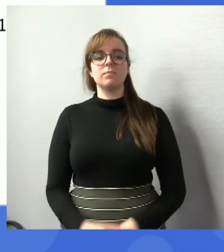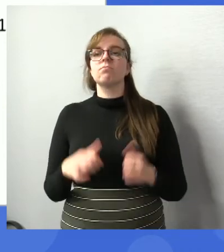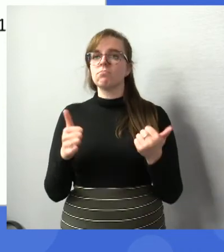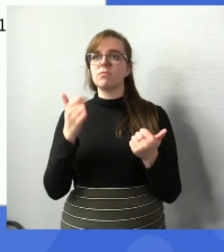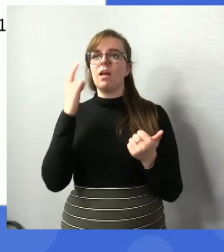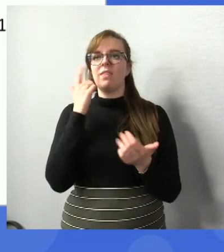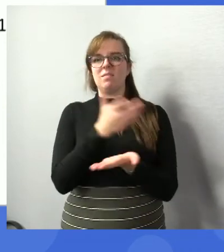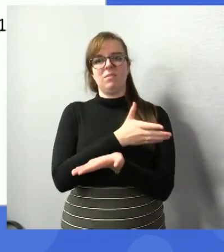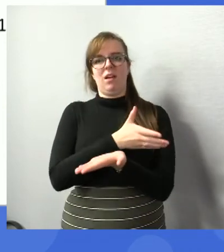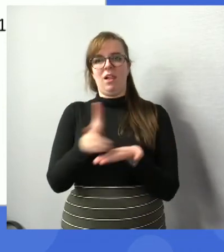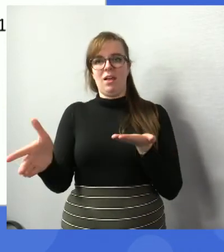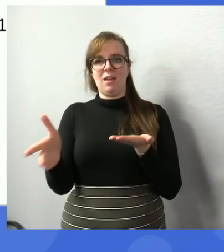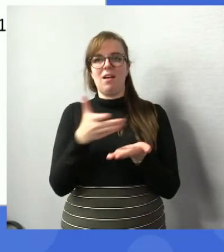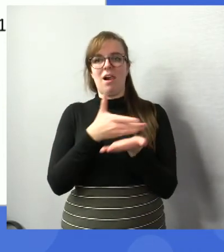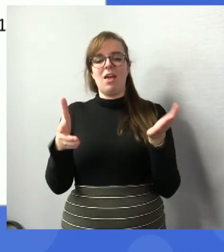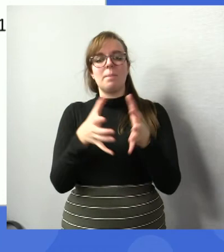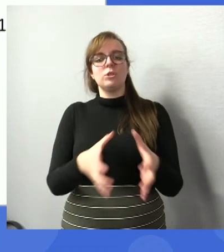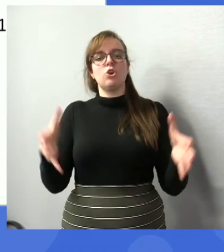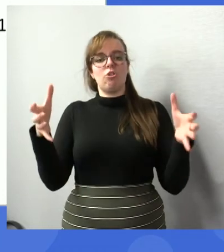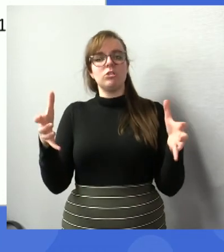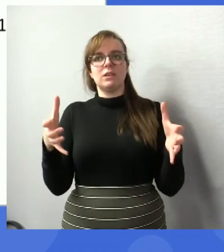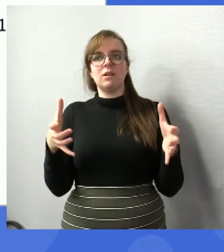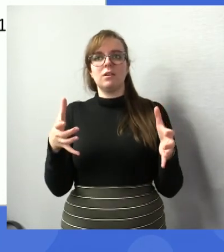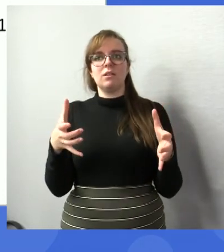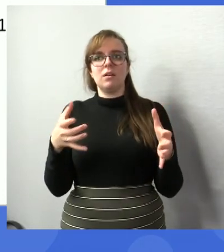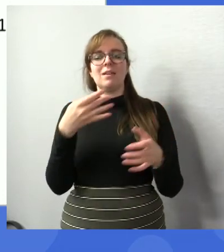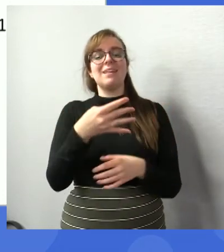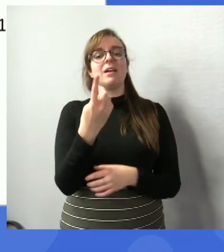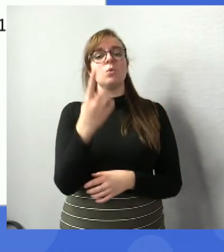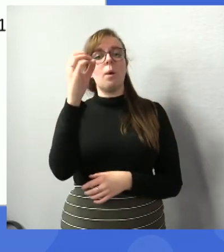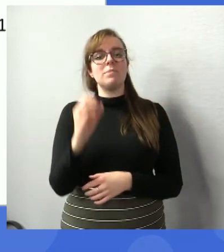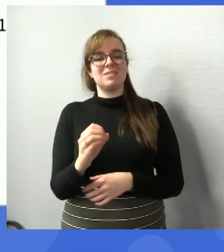very clear majority that 91% of those who voted want to have another political